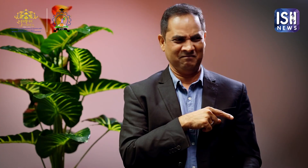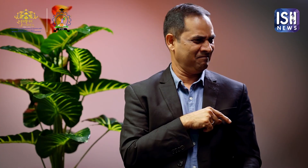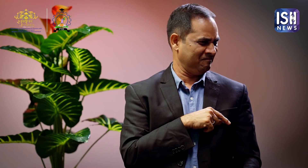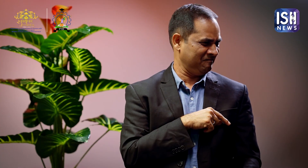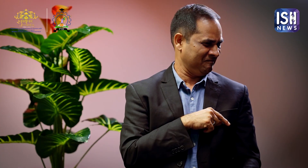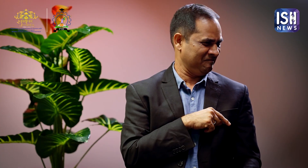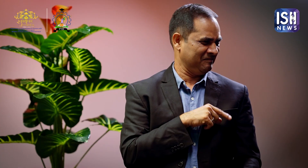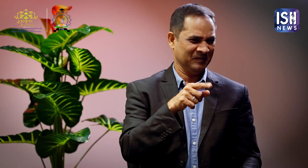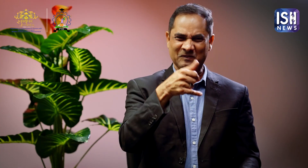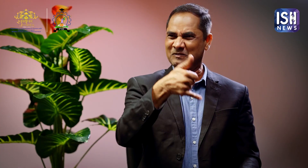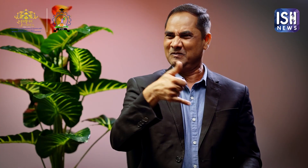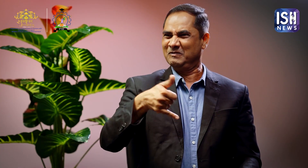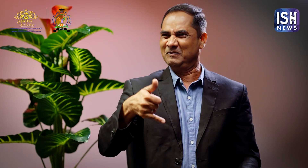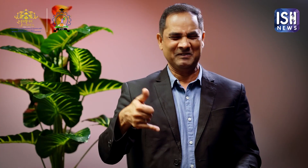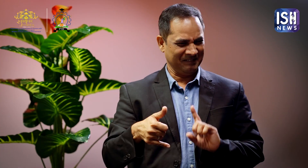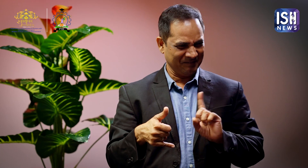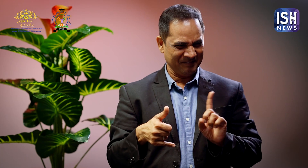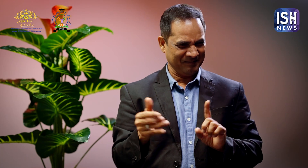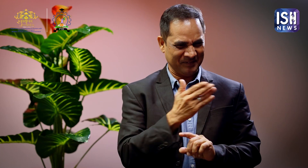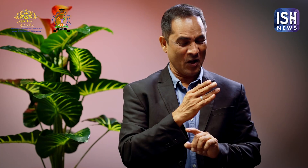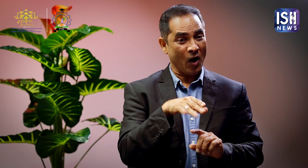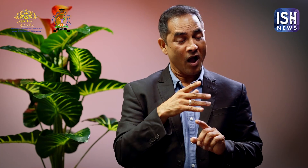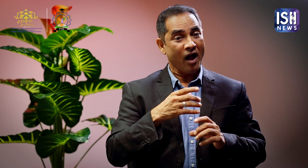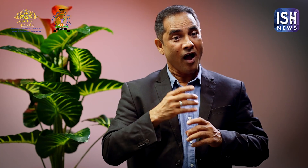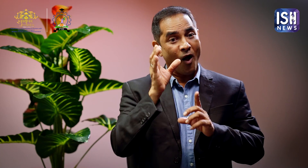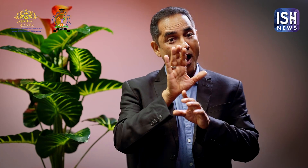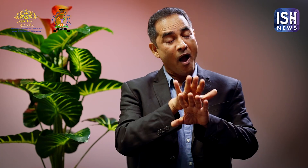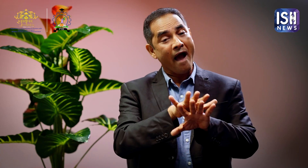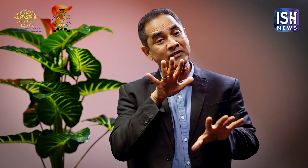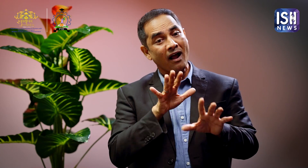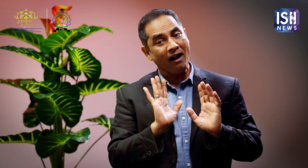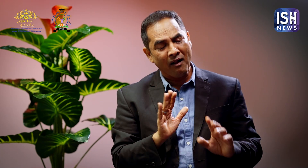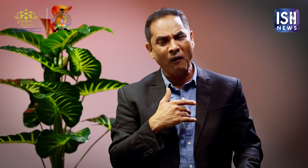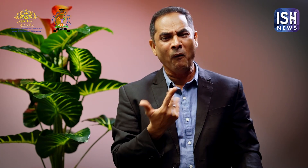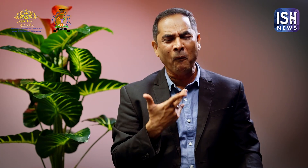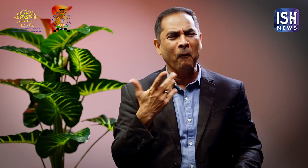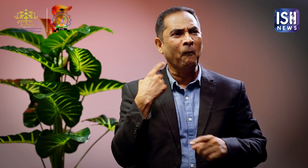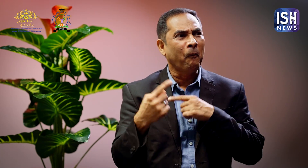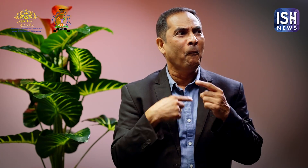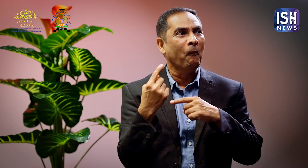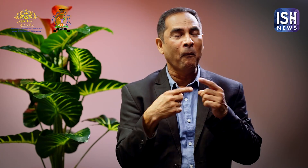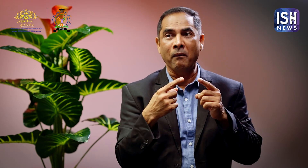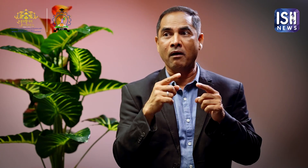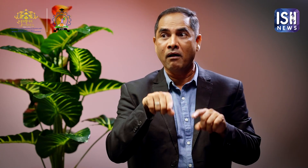Initially, they weren’t too keen on signing it word by word. They preferred it in the abstract style, more aligned with ISL’s natural flow.